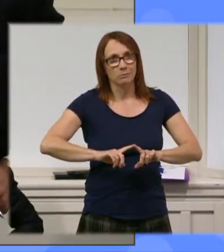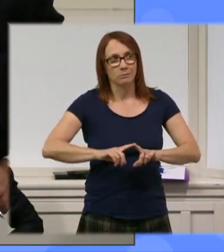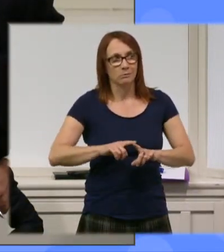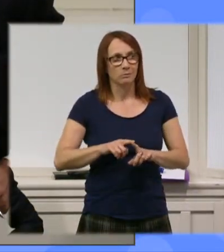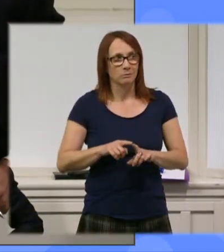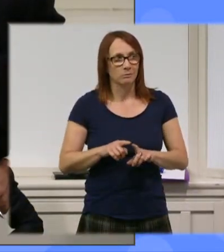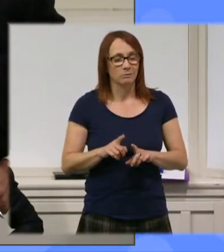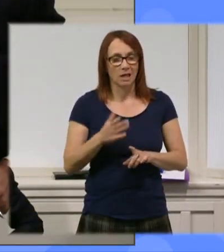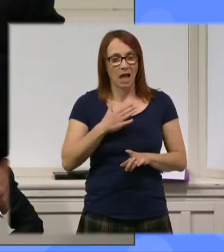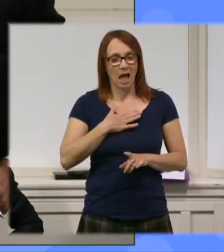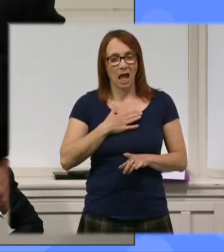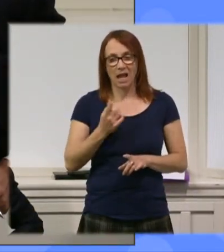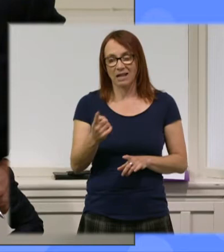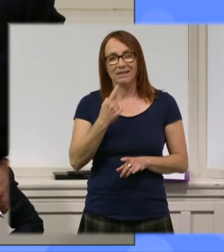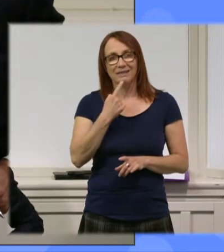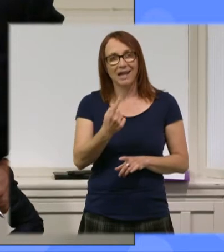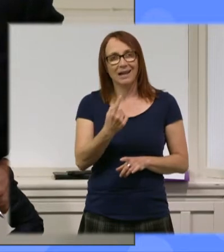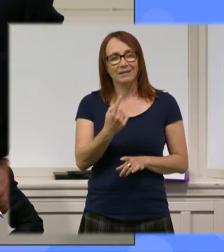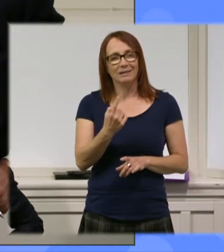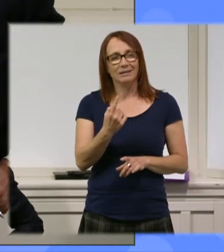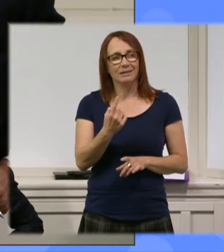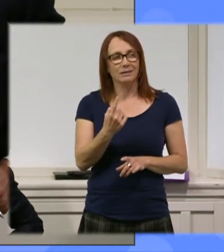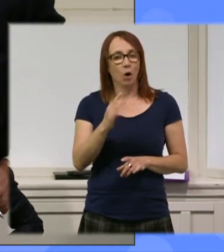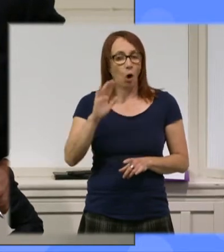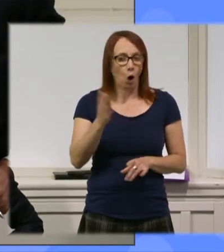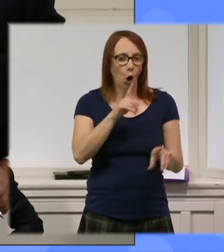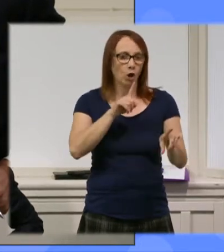like the quote that the giant said that you're all trying to do the same thing